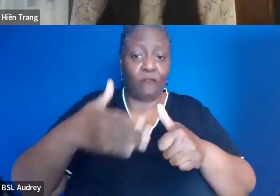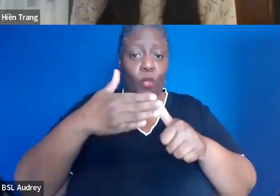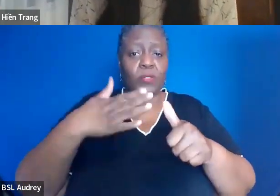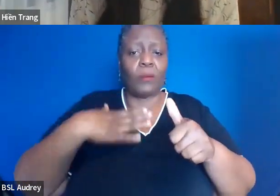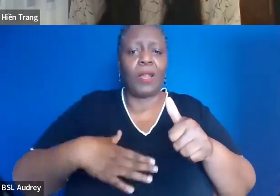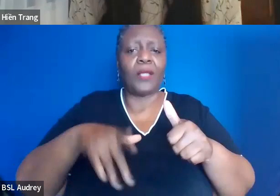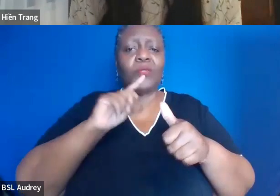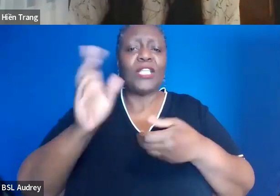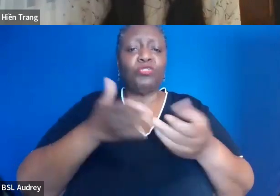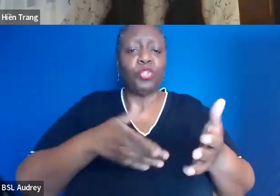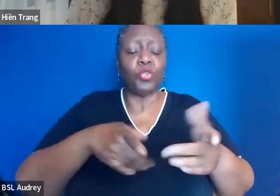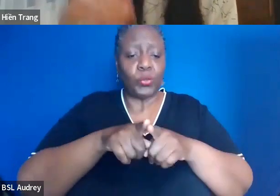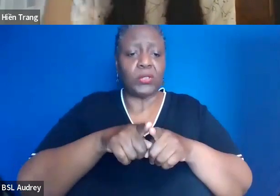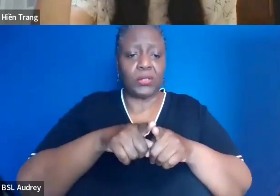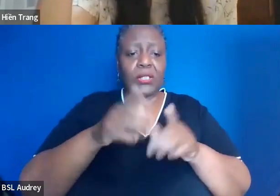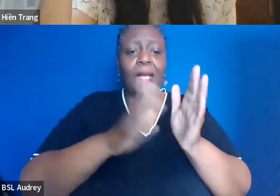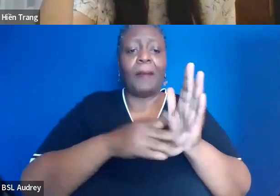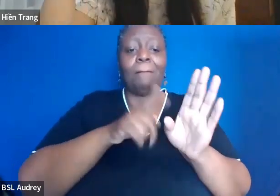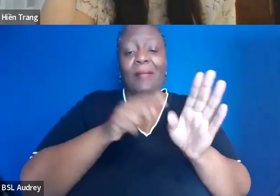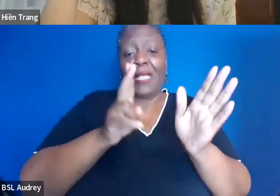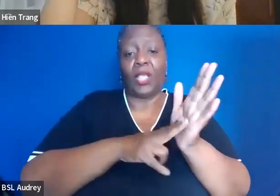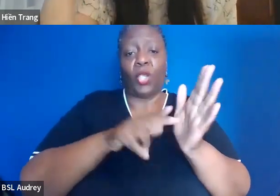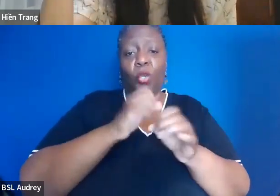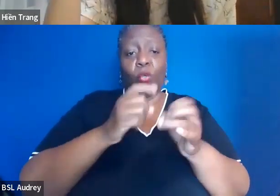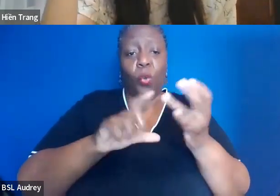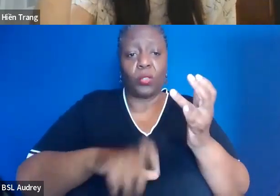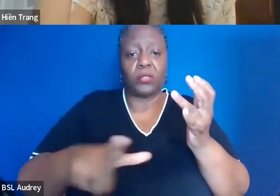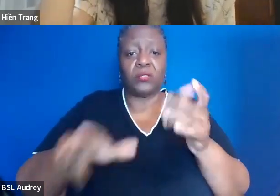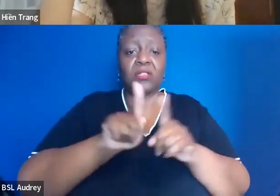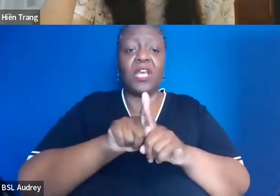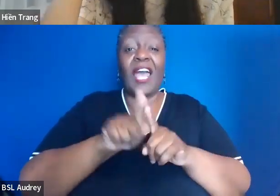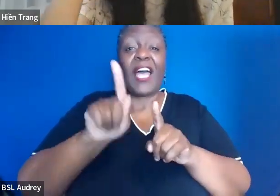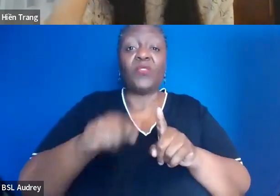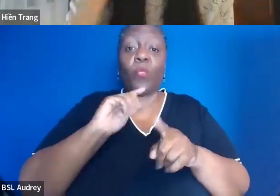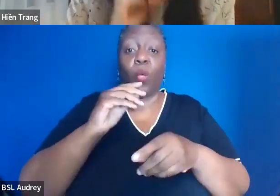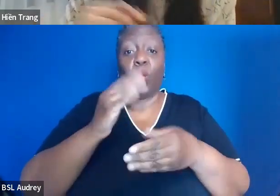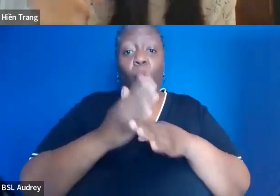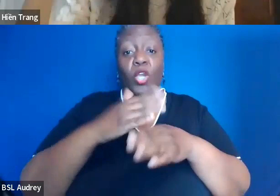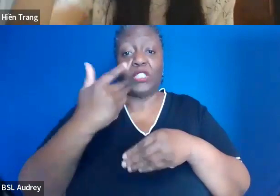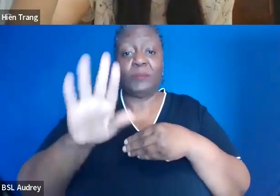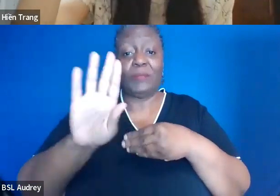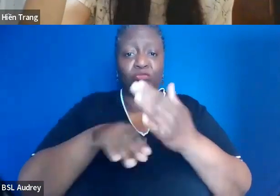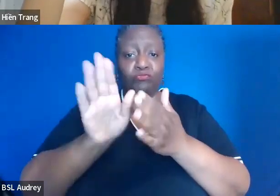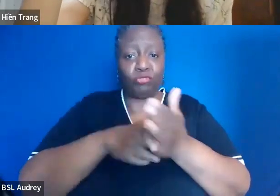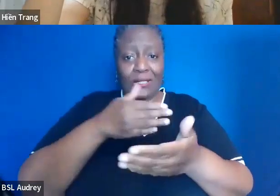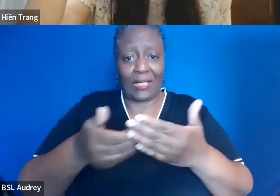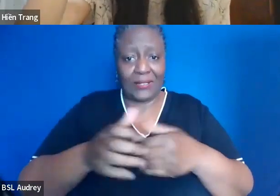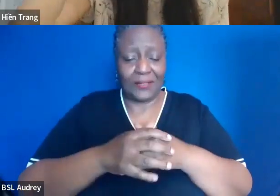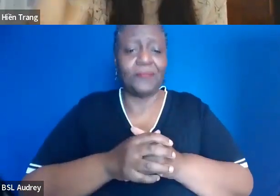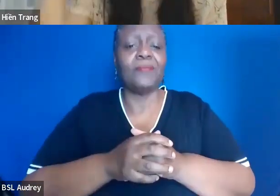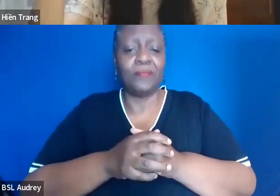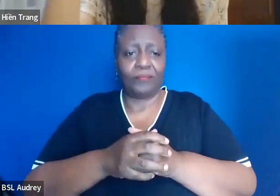to introduce Mỹ Ngọc and the poet that she has translated so uh coming in from Denver